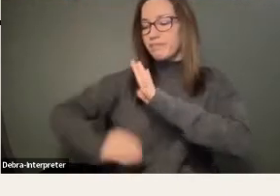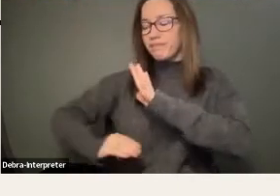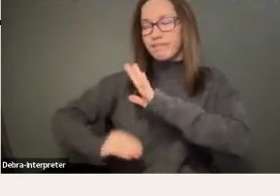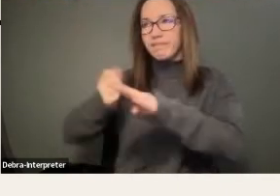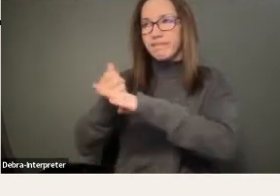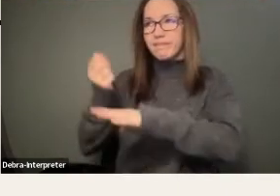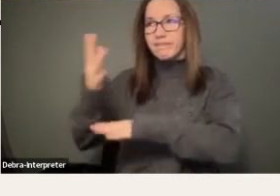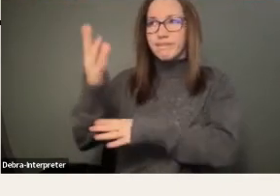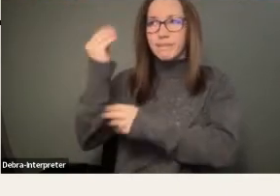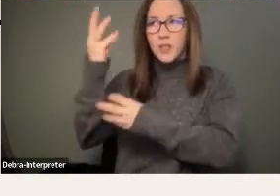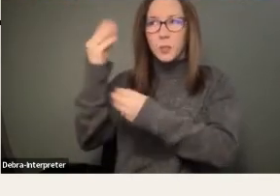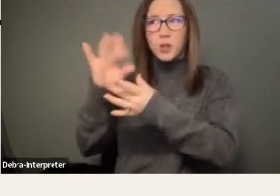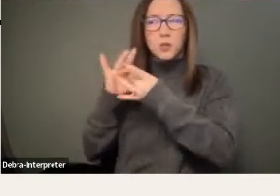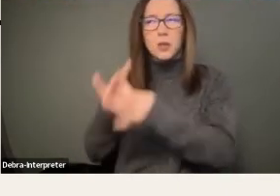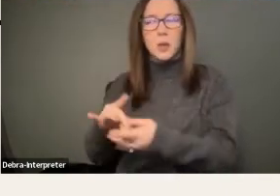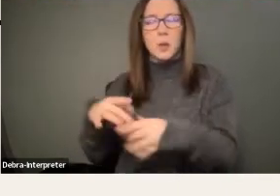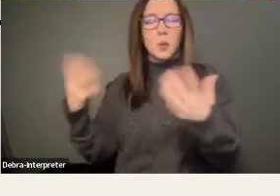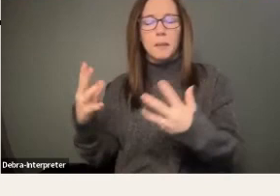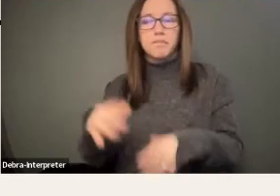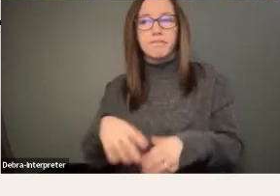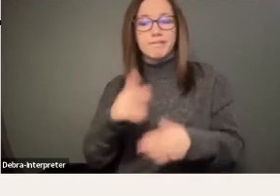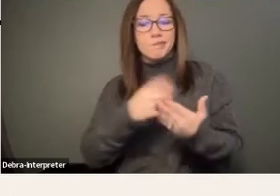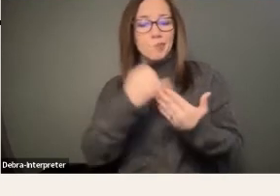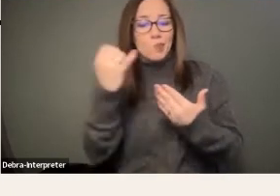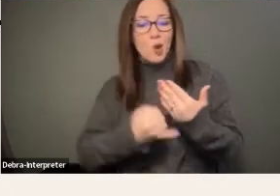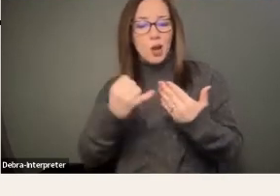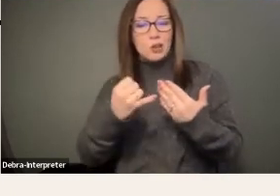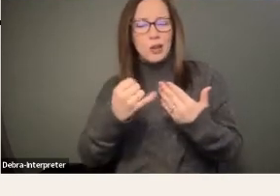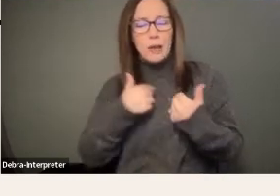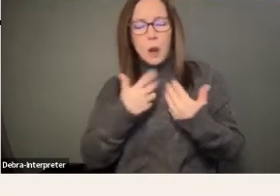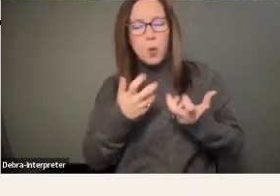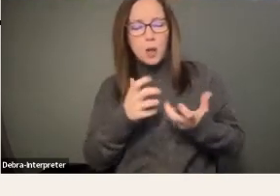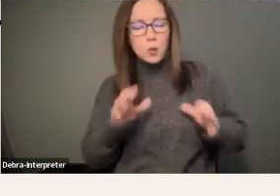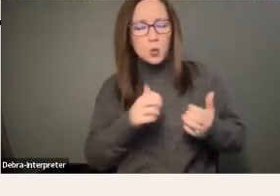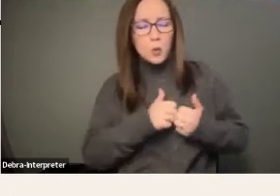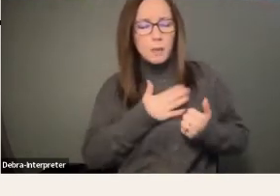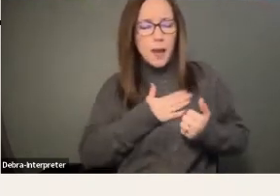there is a form there where you can send us information about maybe a project that you are trying